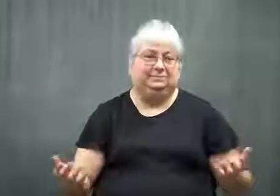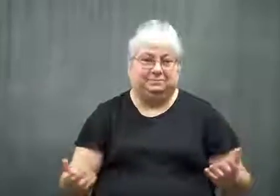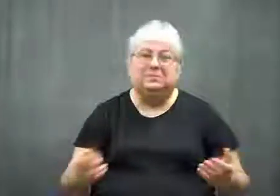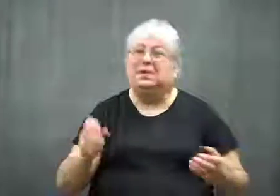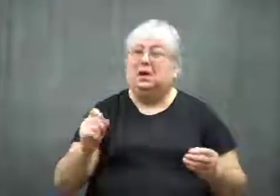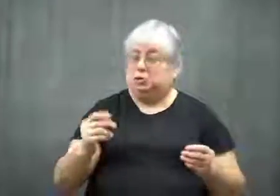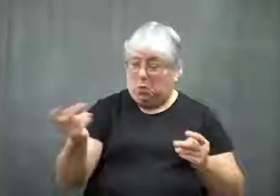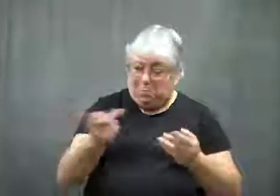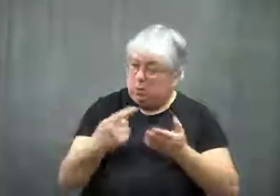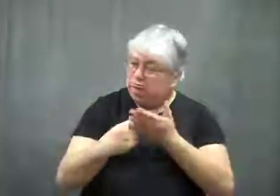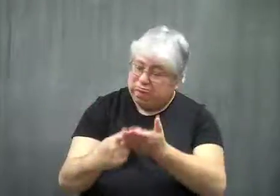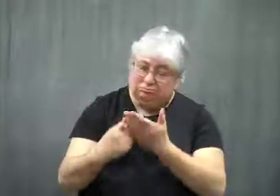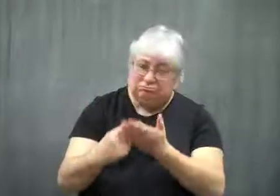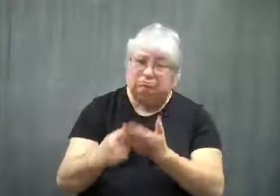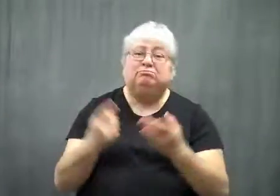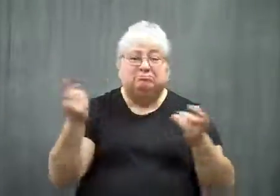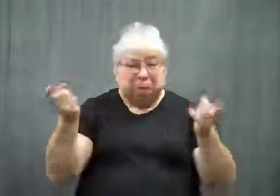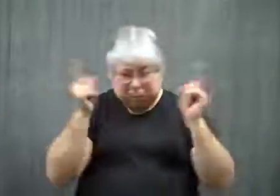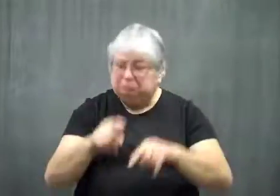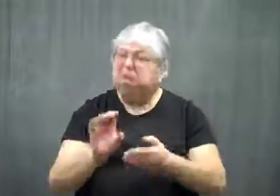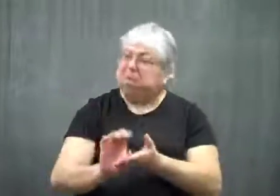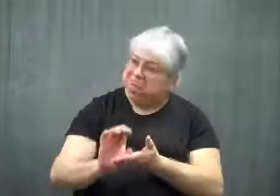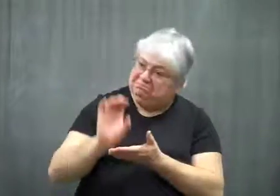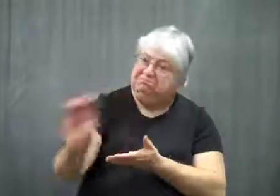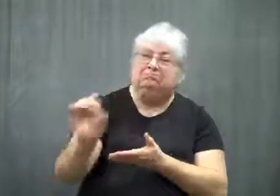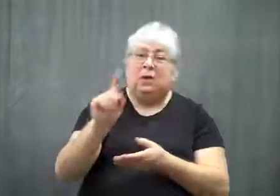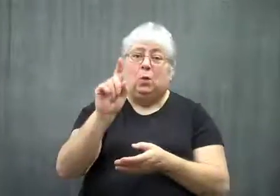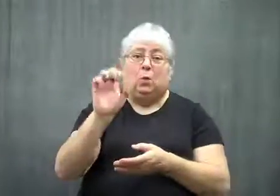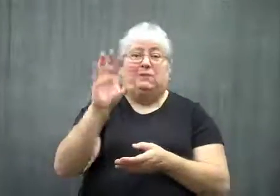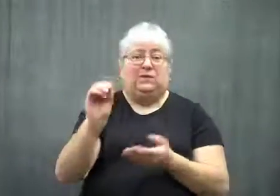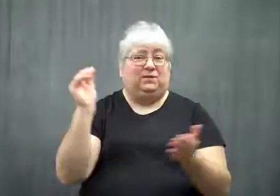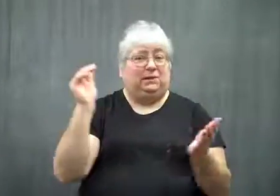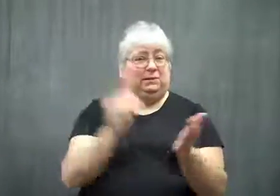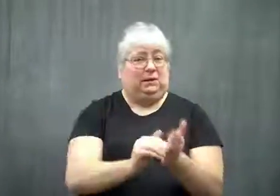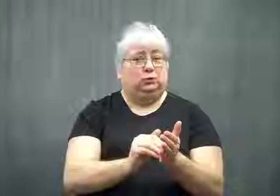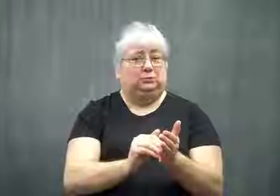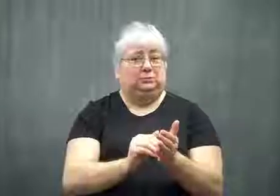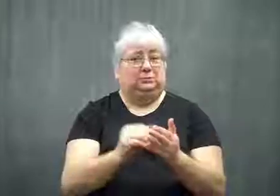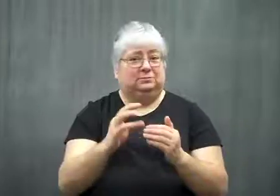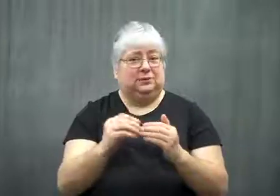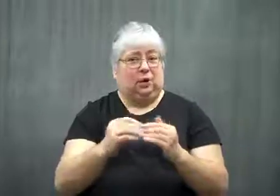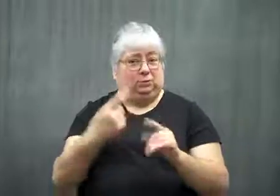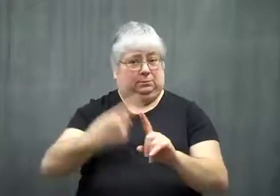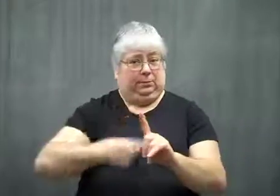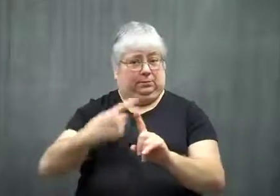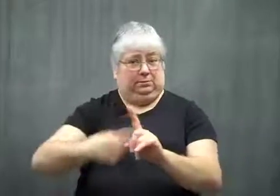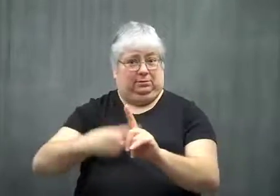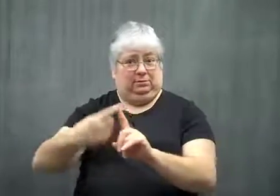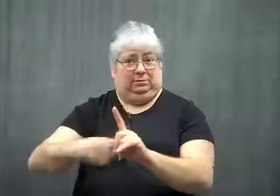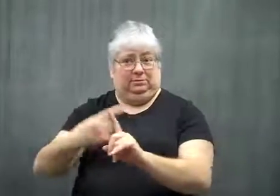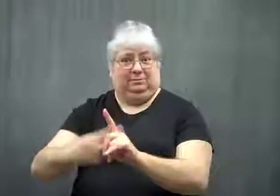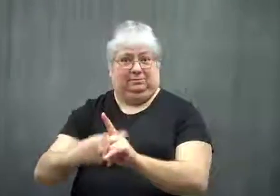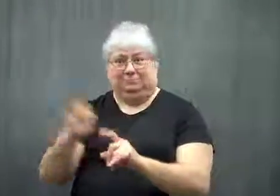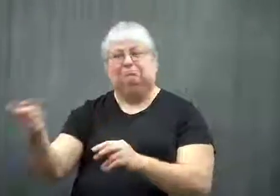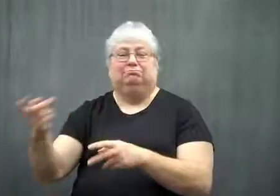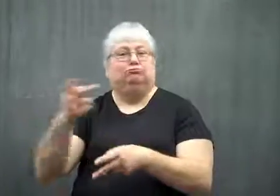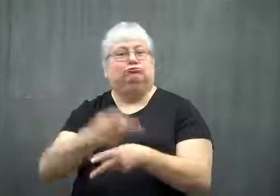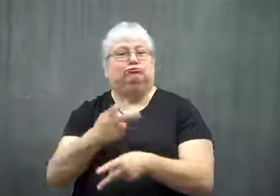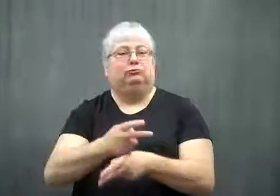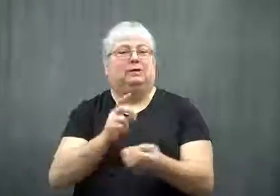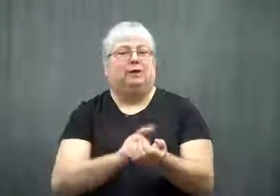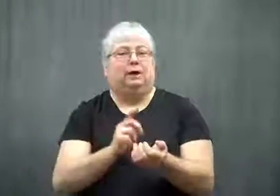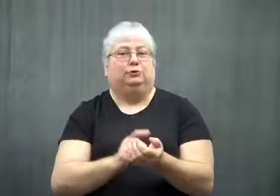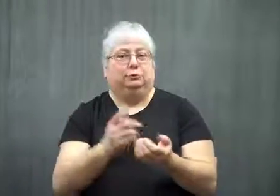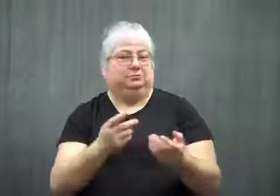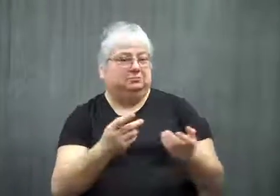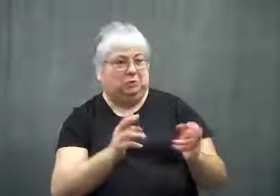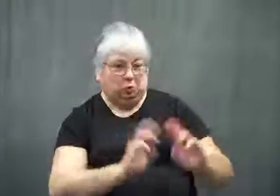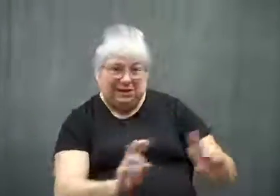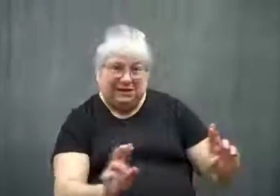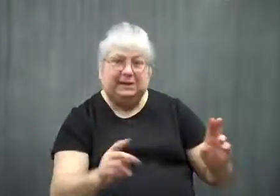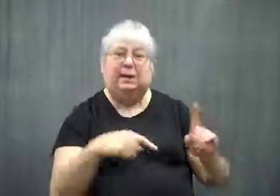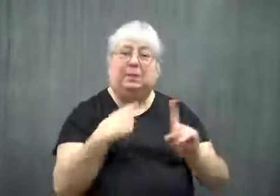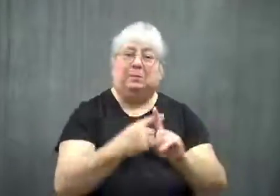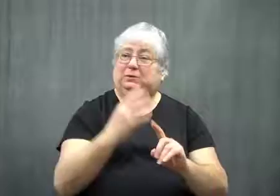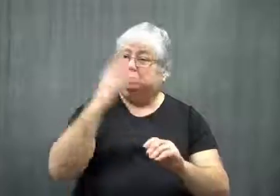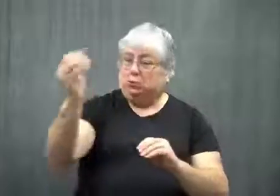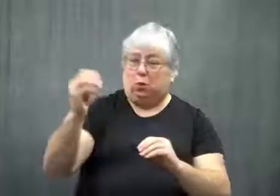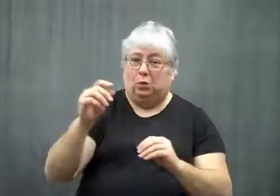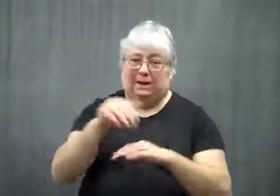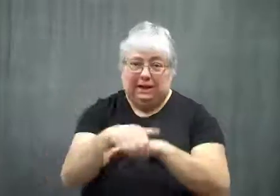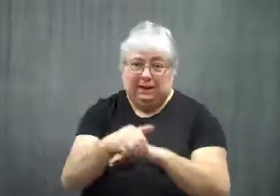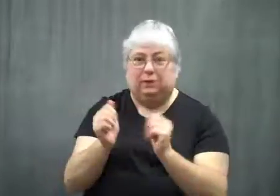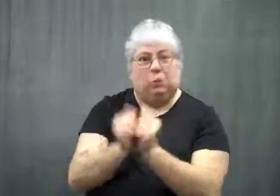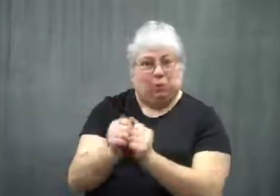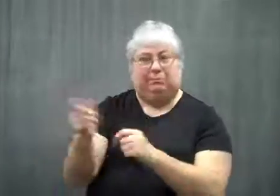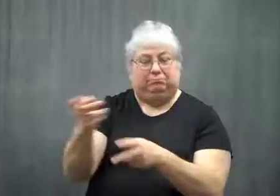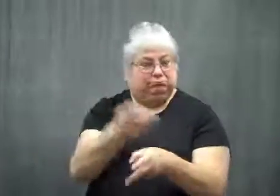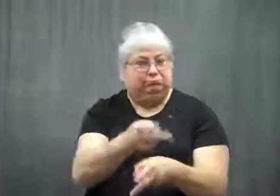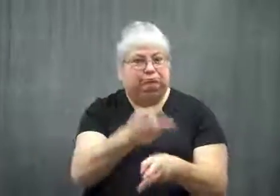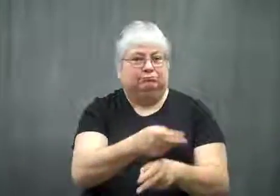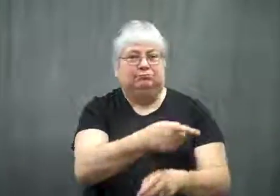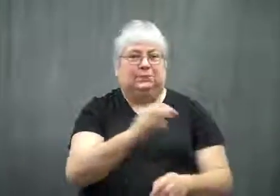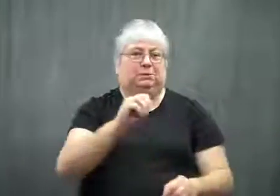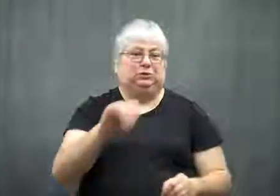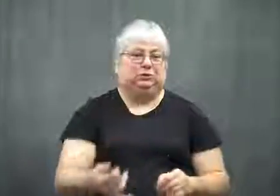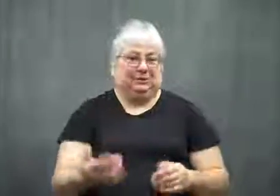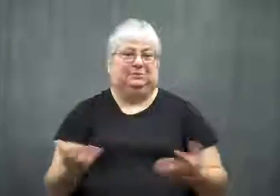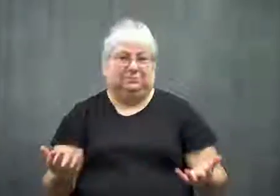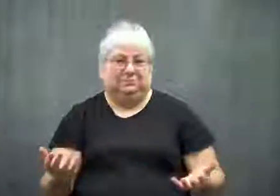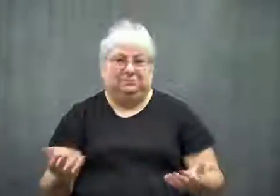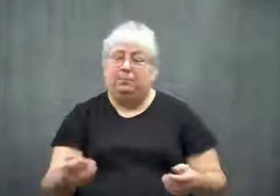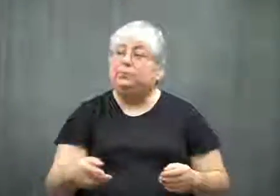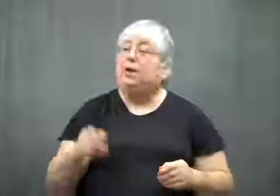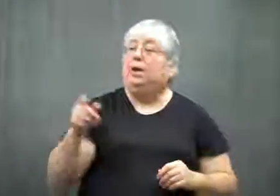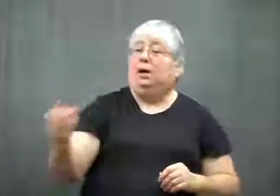He agreed to pay Murray $150,000 a month to be his doctor before and during the concert series.